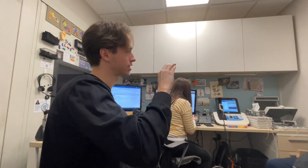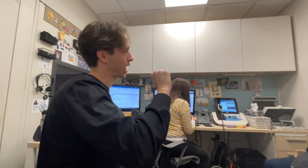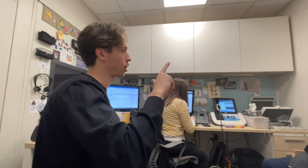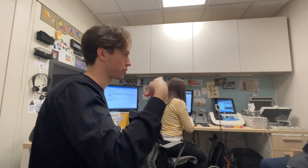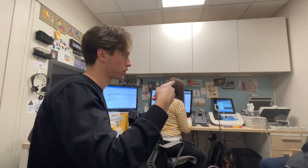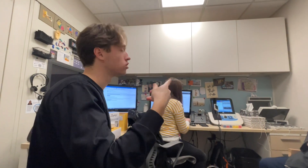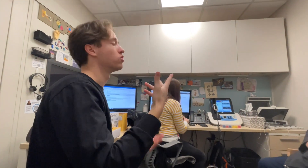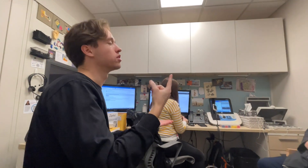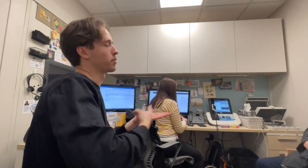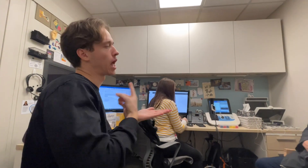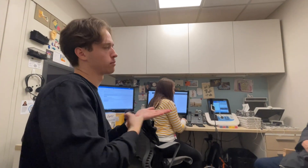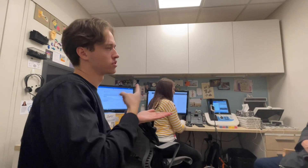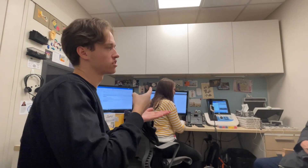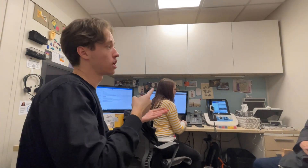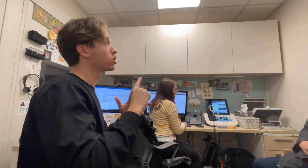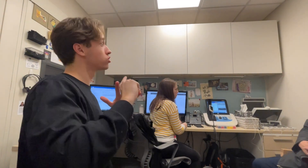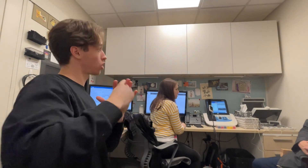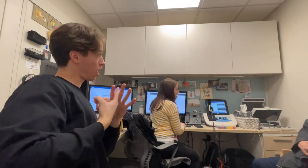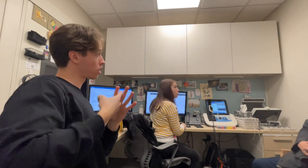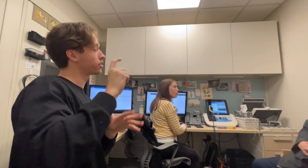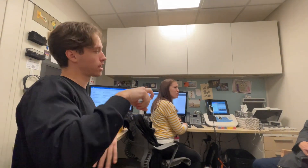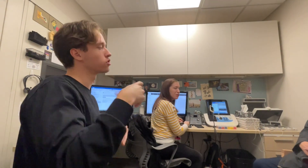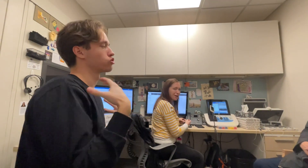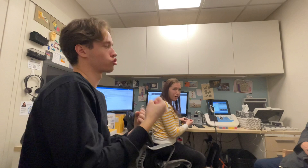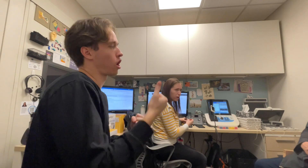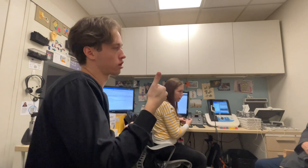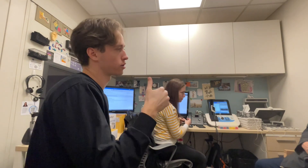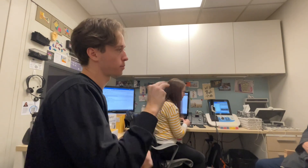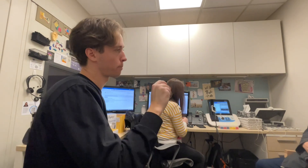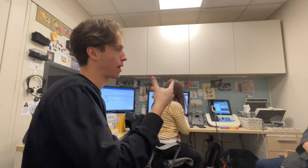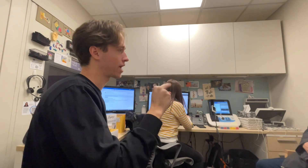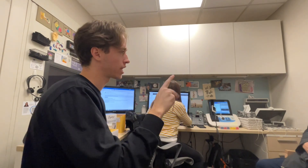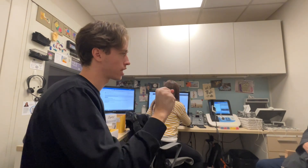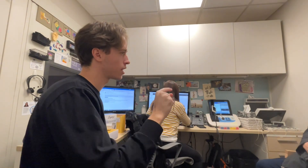need a stronger magnet at first and then once that goes down or once you get a haircut uh we